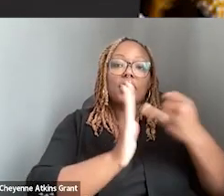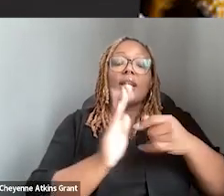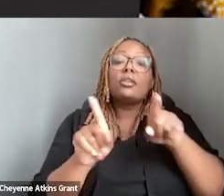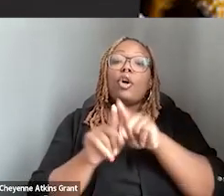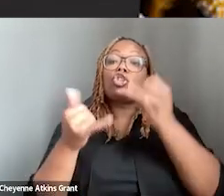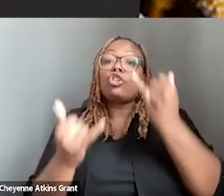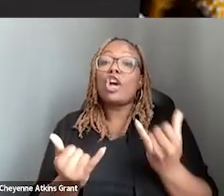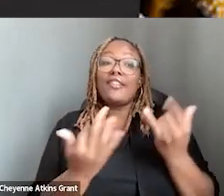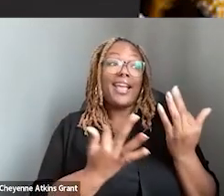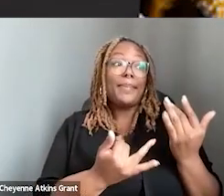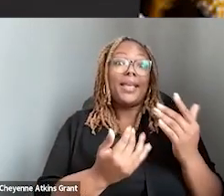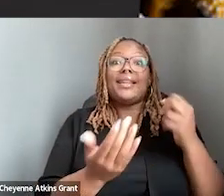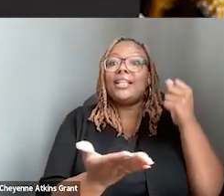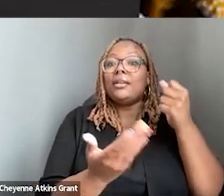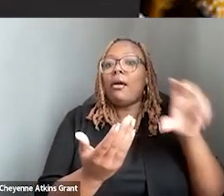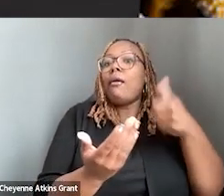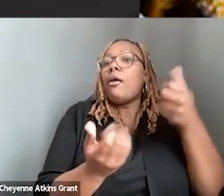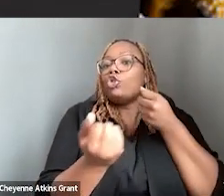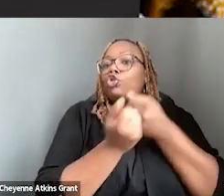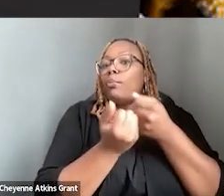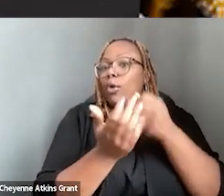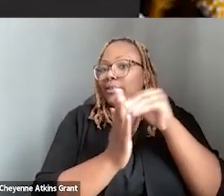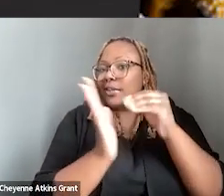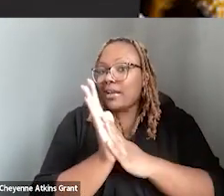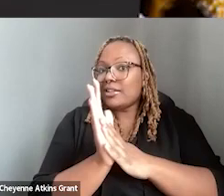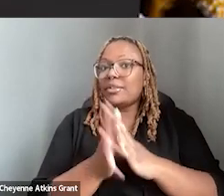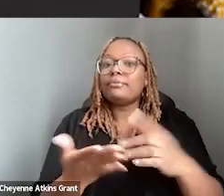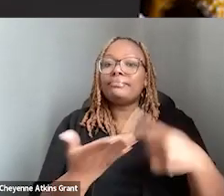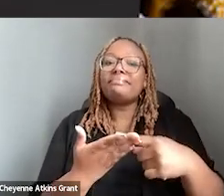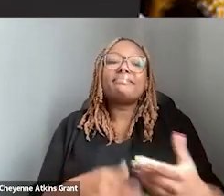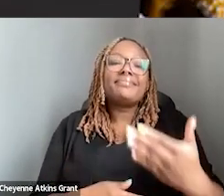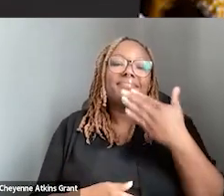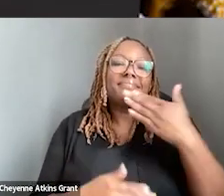and current and pending other support documents. Enjoy.